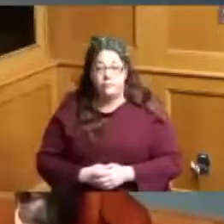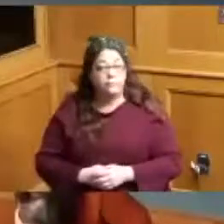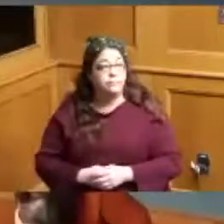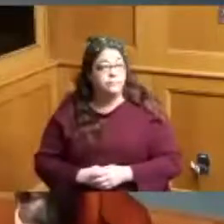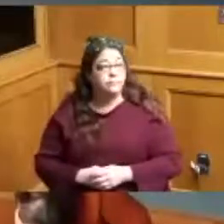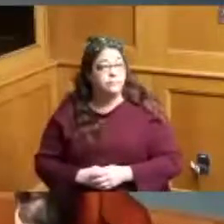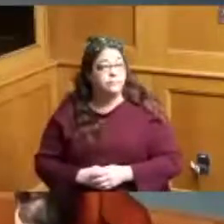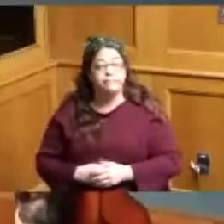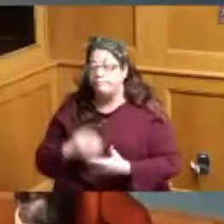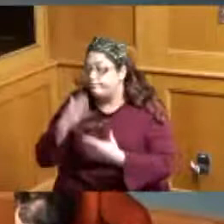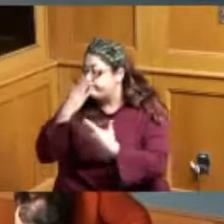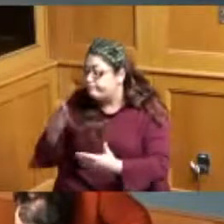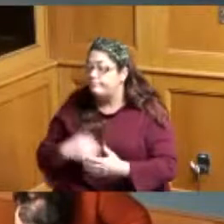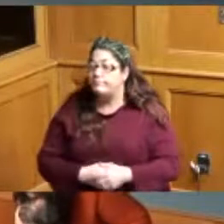you for your cooperation and partnership